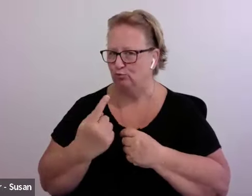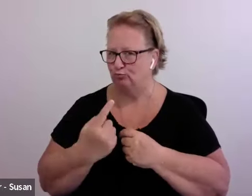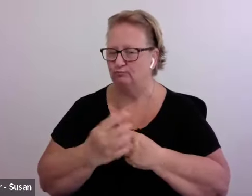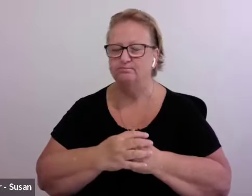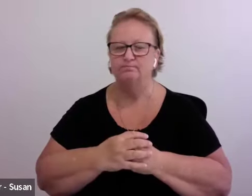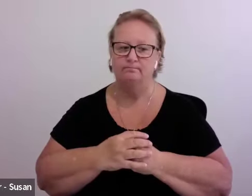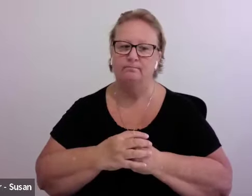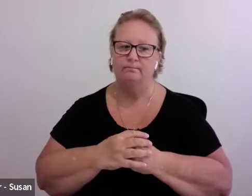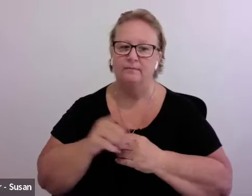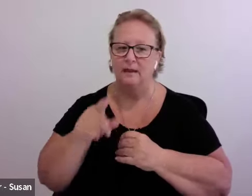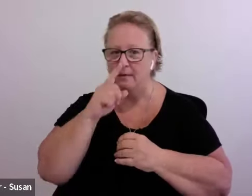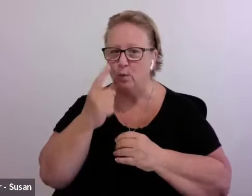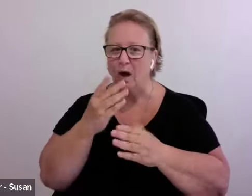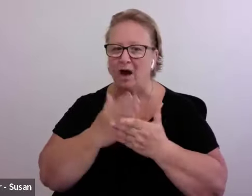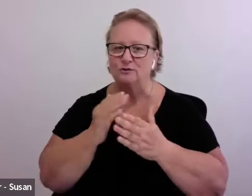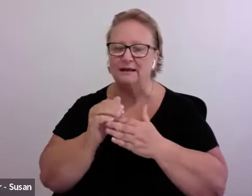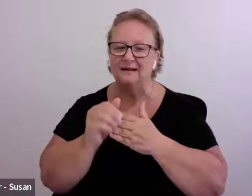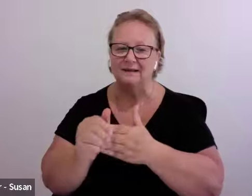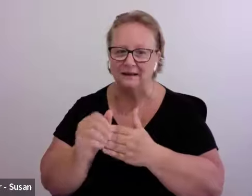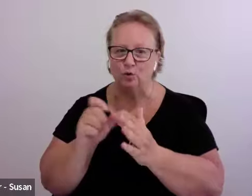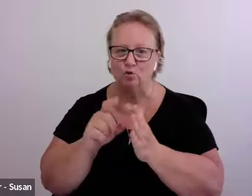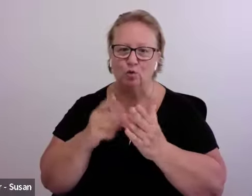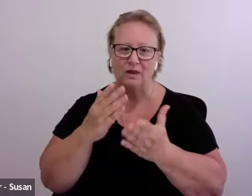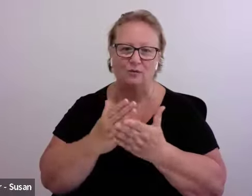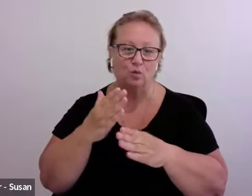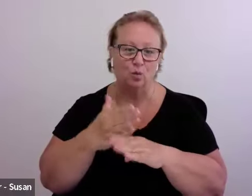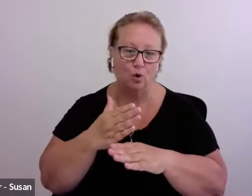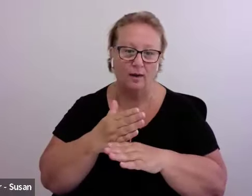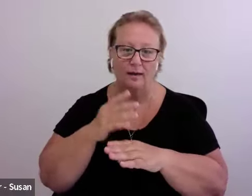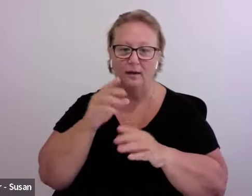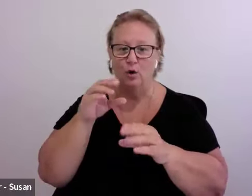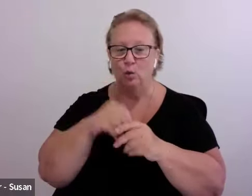role in the project and in decision-making. And finally